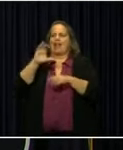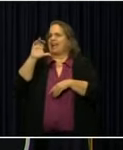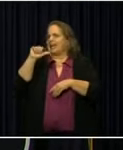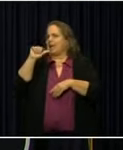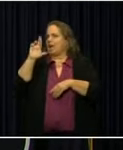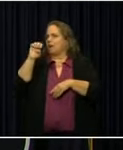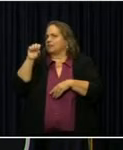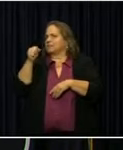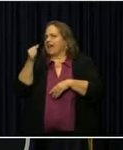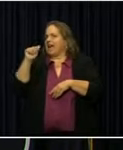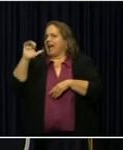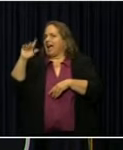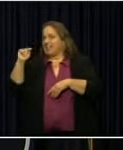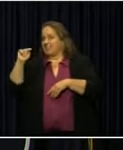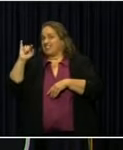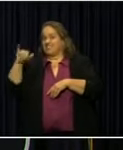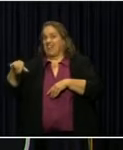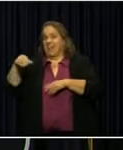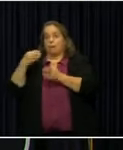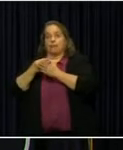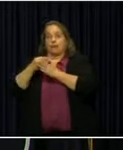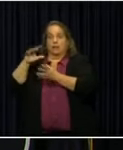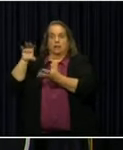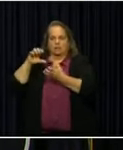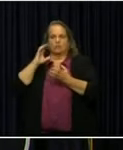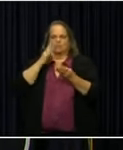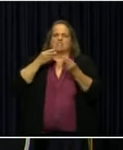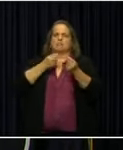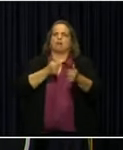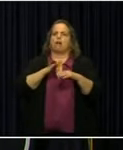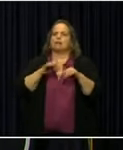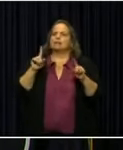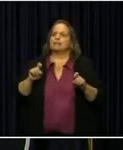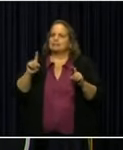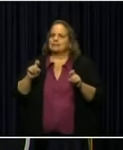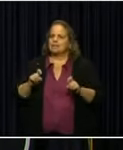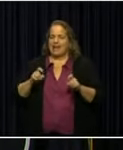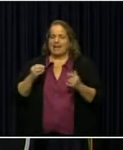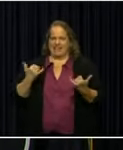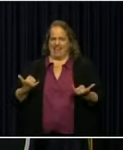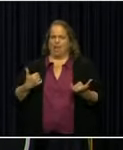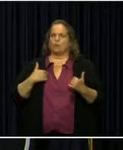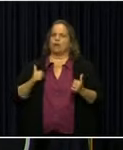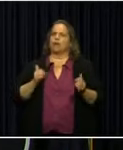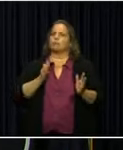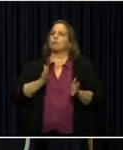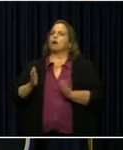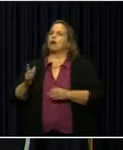MISINFORMATION OUT THERE ON THE TESTING CAPACITY VERSUS REALITY.